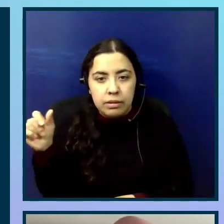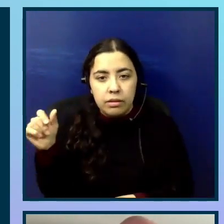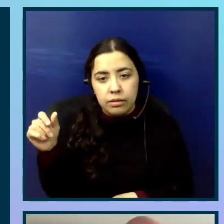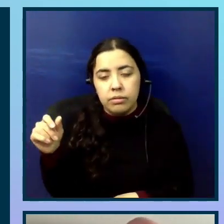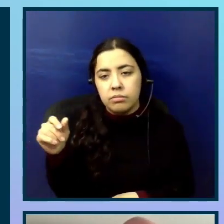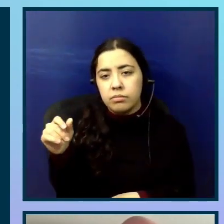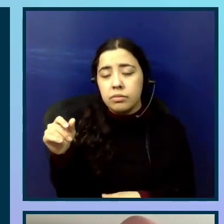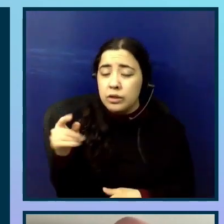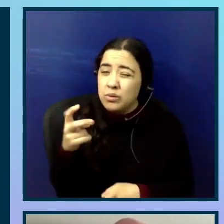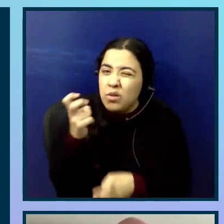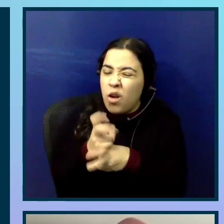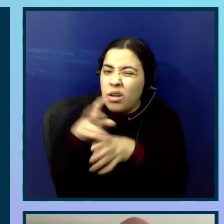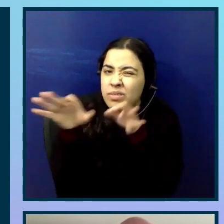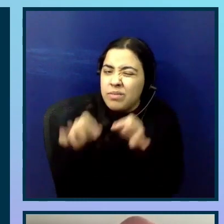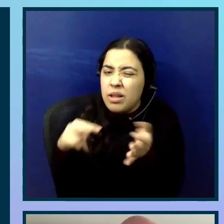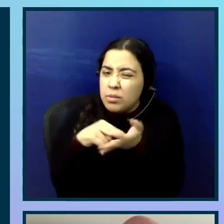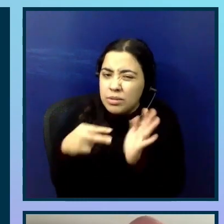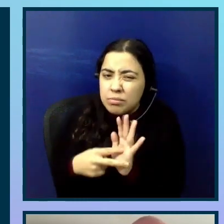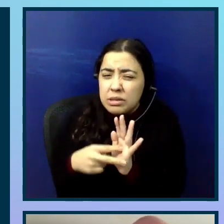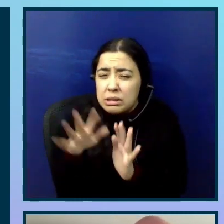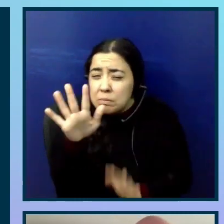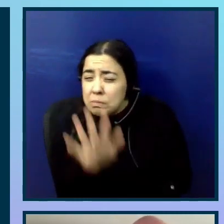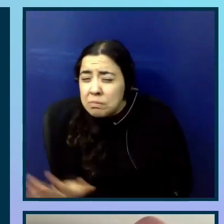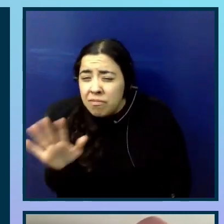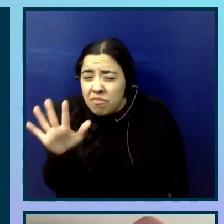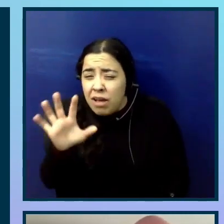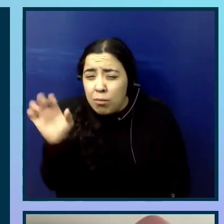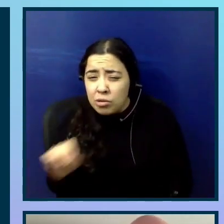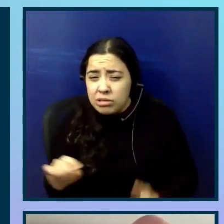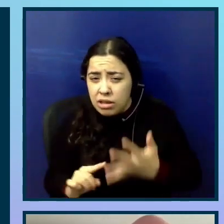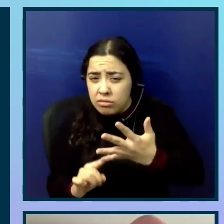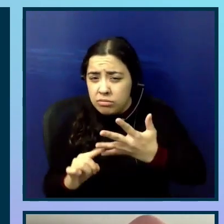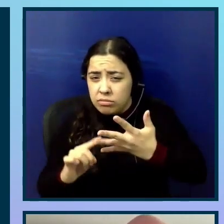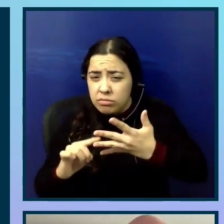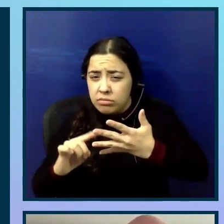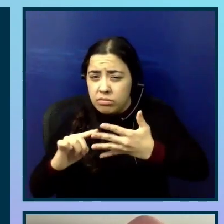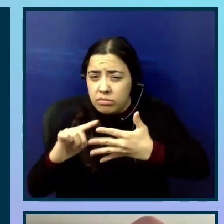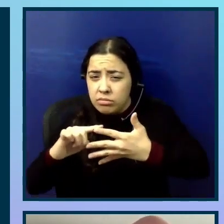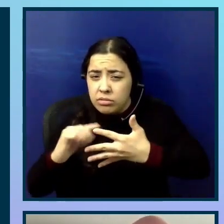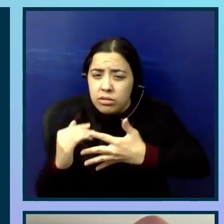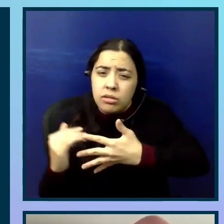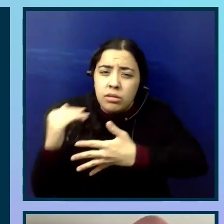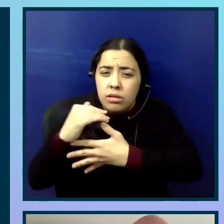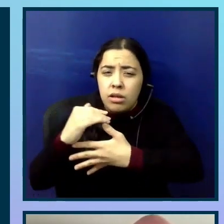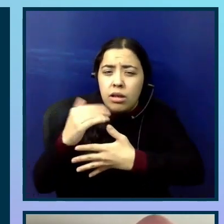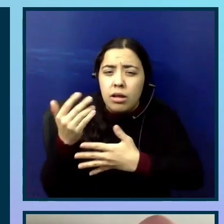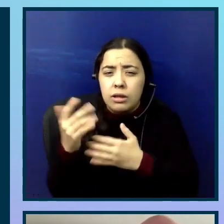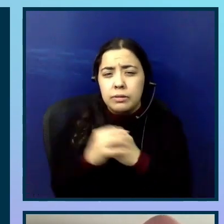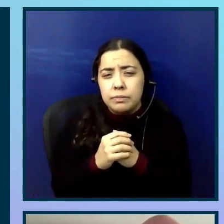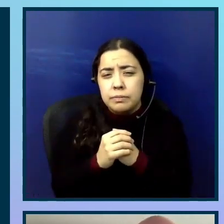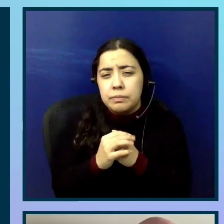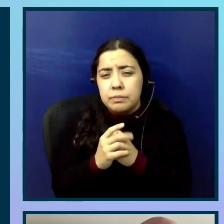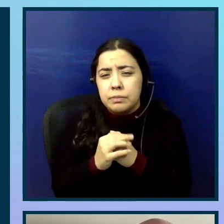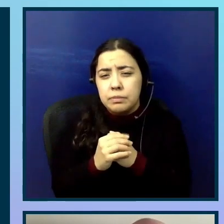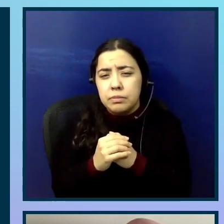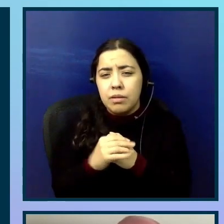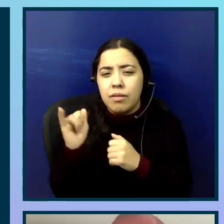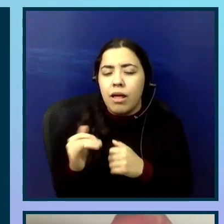and definitions crossover, but it's somewhere in the 5%, same with upper body motor, because that's particularly